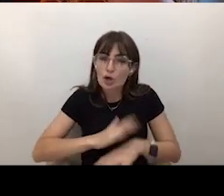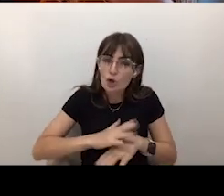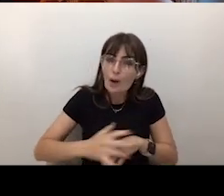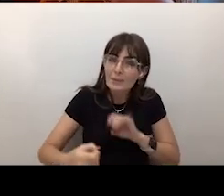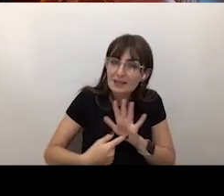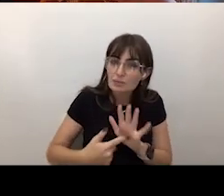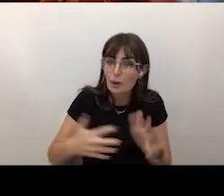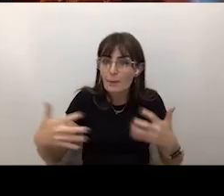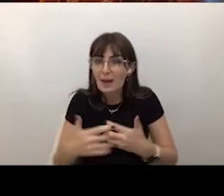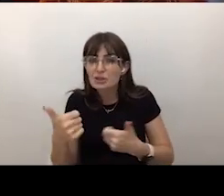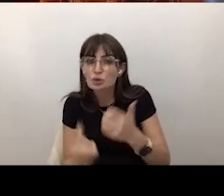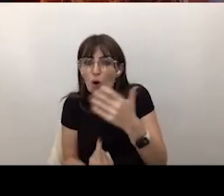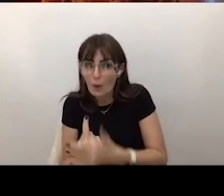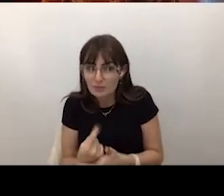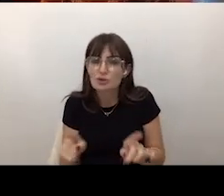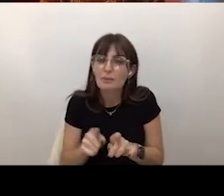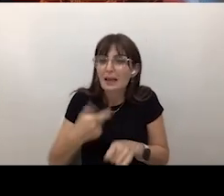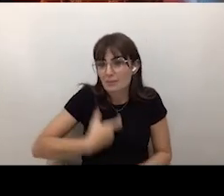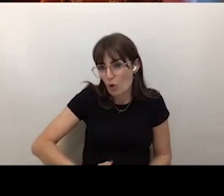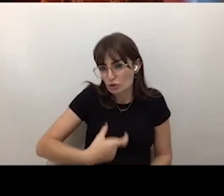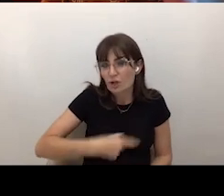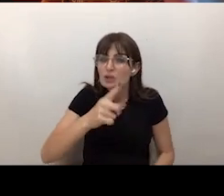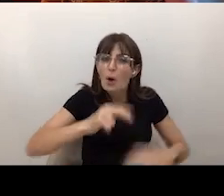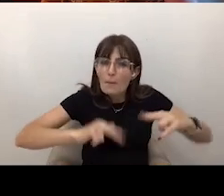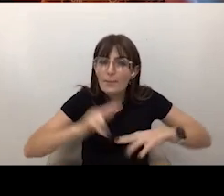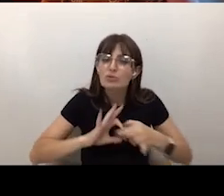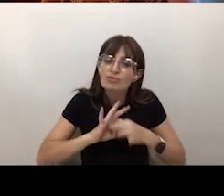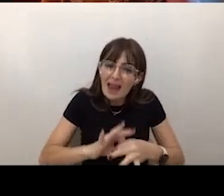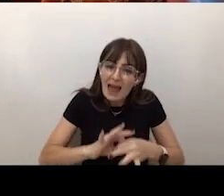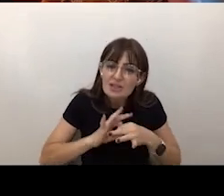those opportunities. It allows you to build genuine relationships and create surprise and